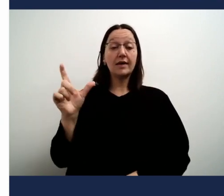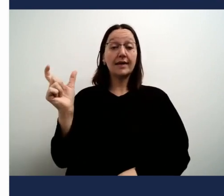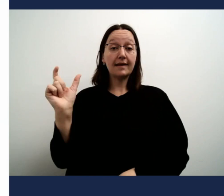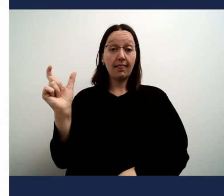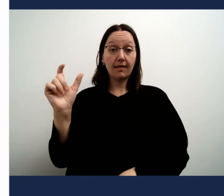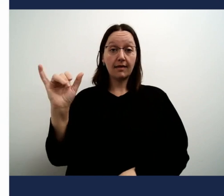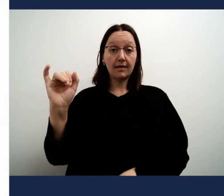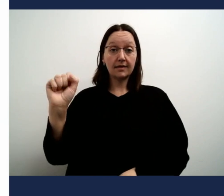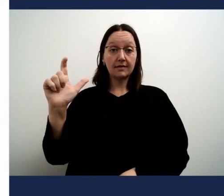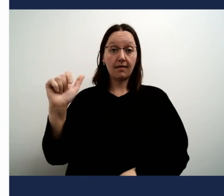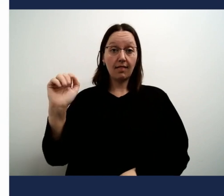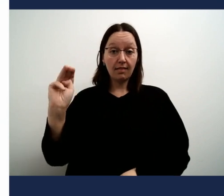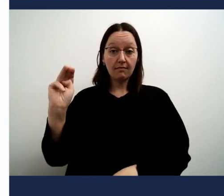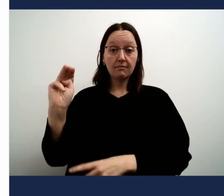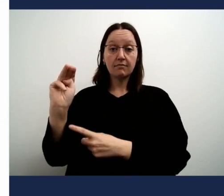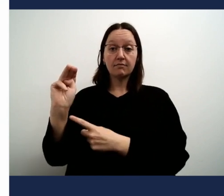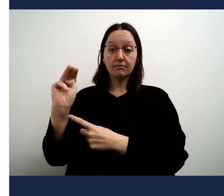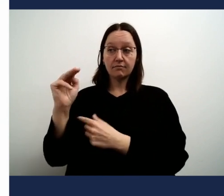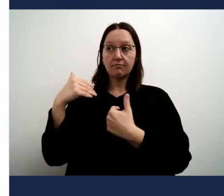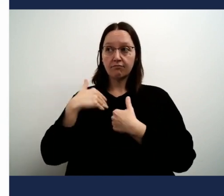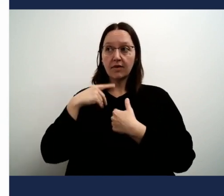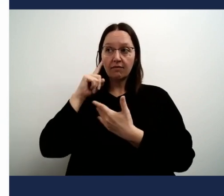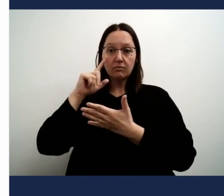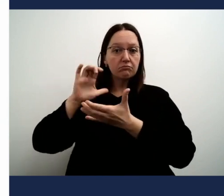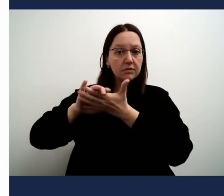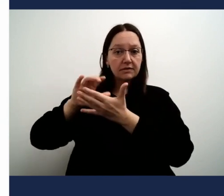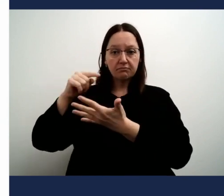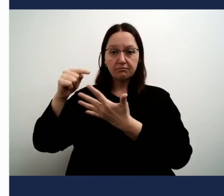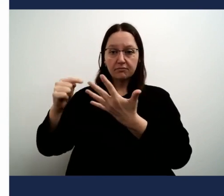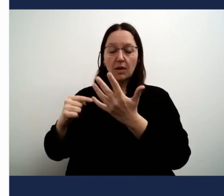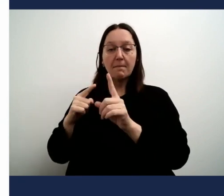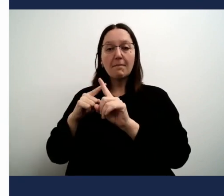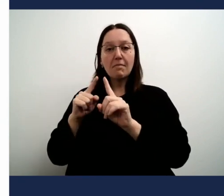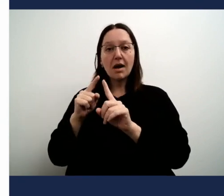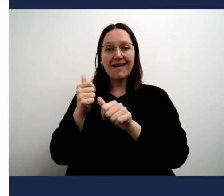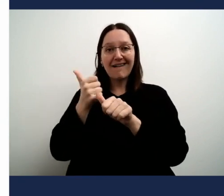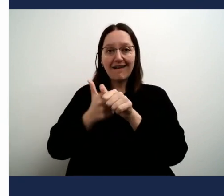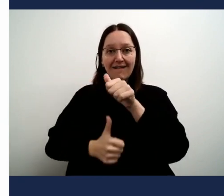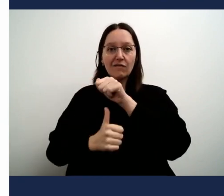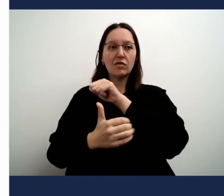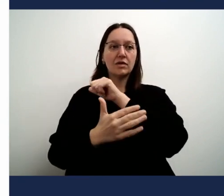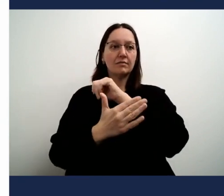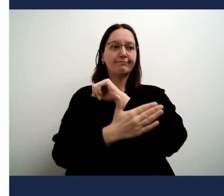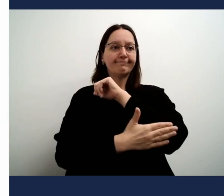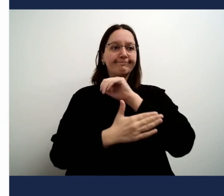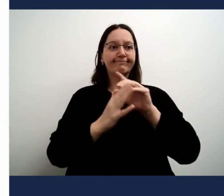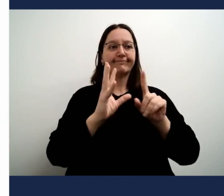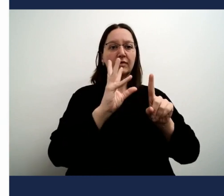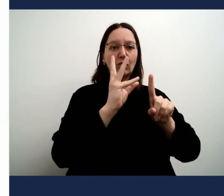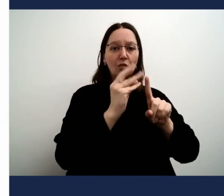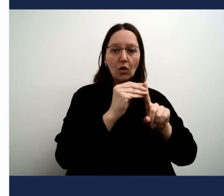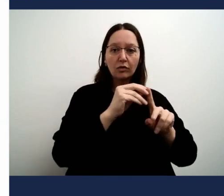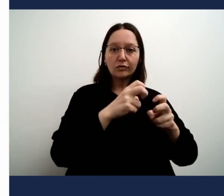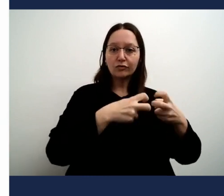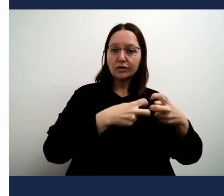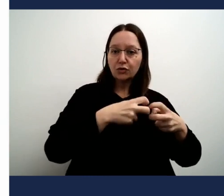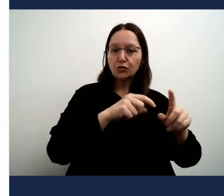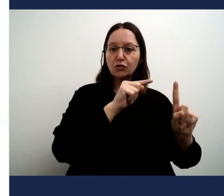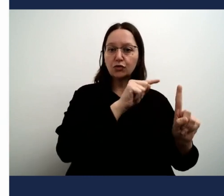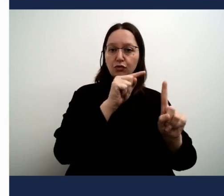an advisor for the California commission on police officer standards and training. And a member of the council of